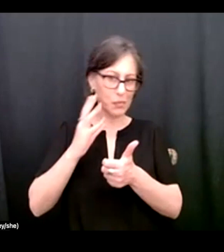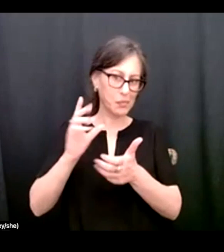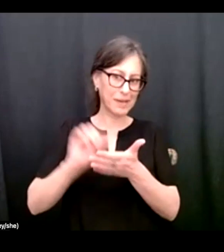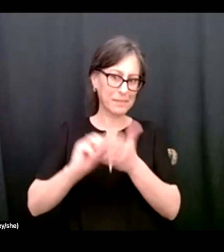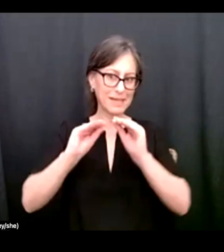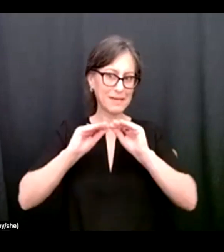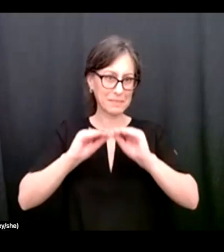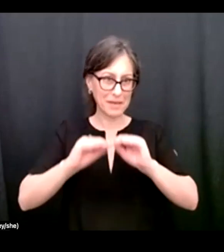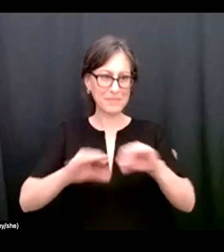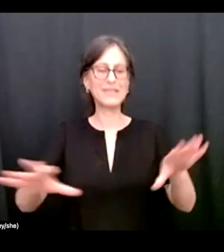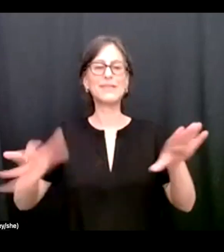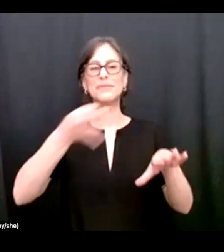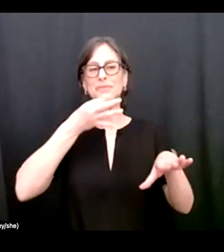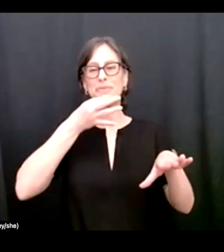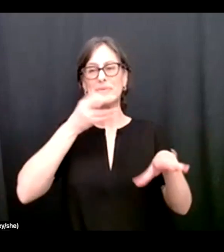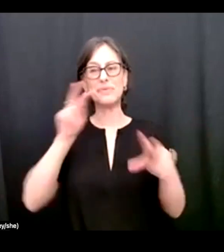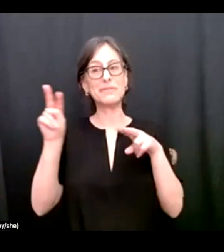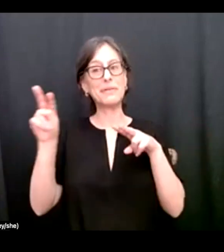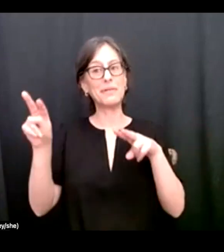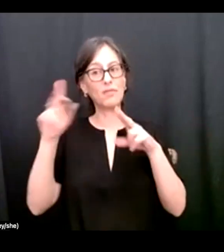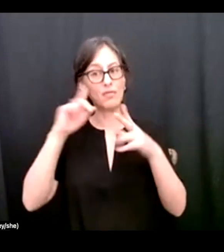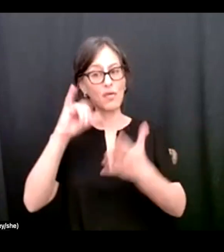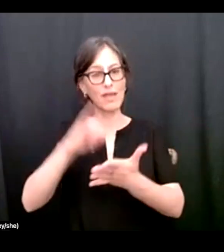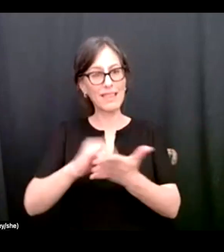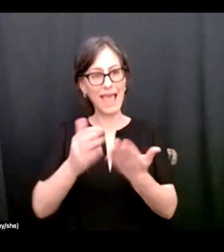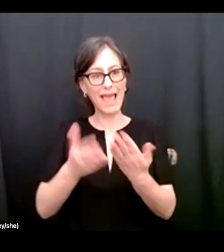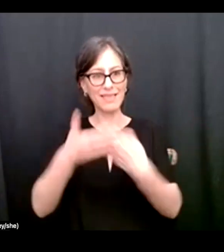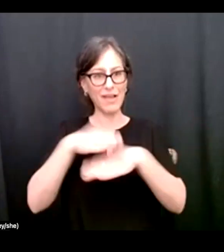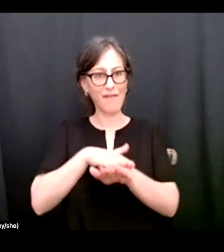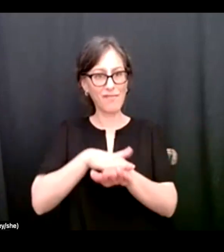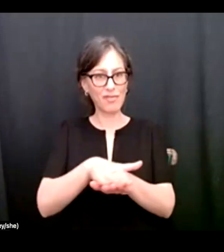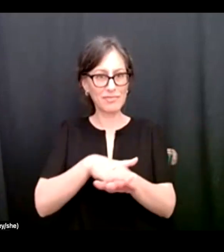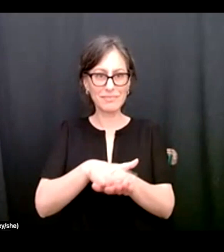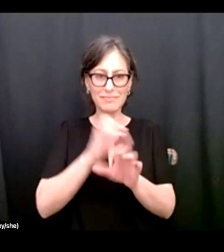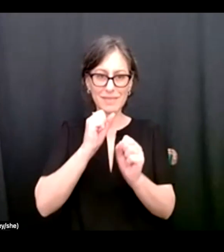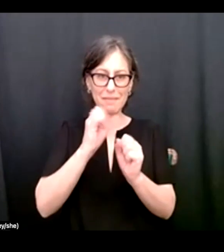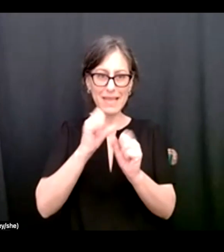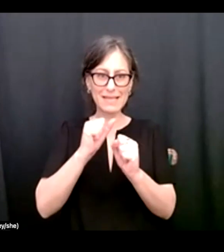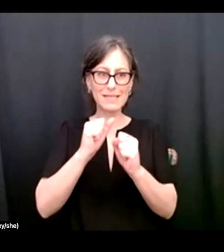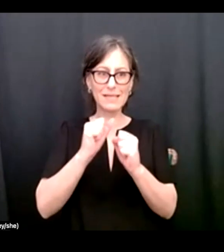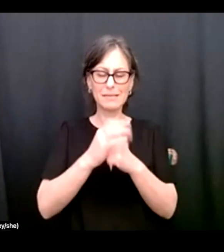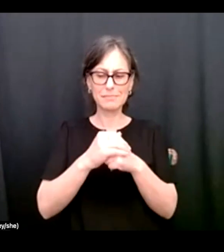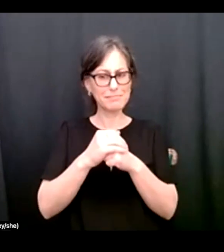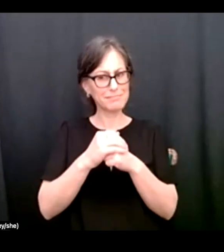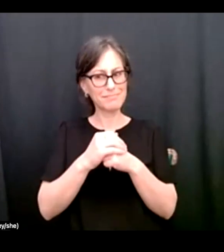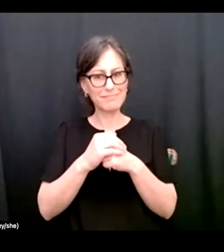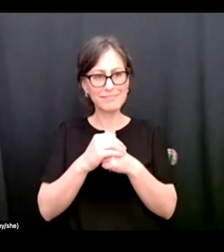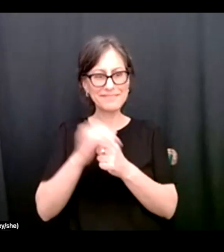Definitely recommend checking that out. The cover is amazing. And yeah, we are excited that y'all